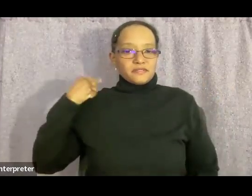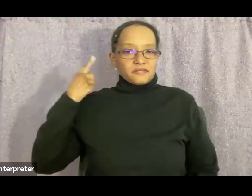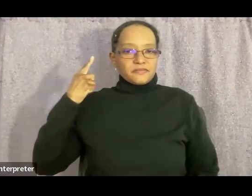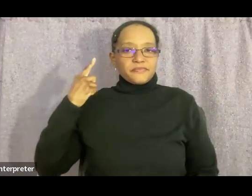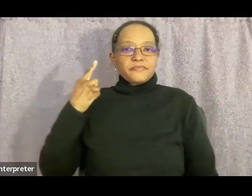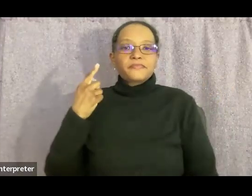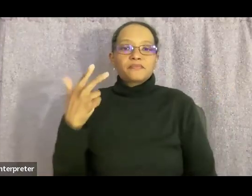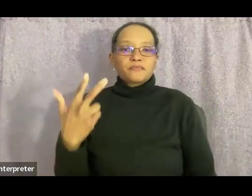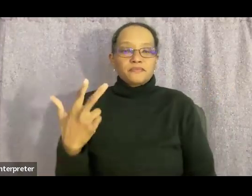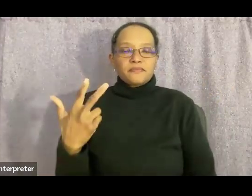That's three.